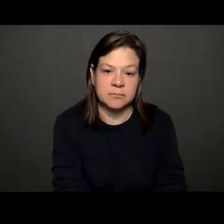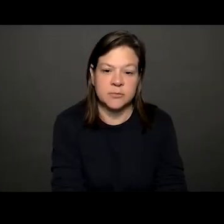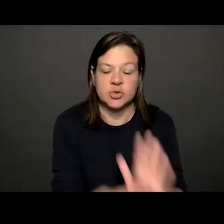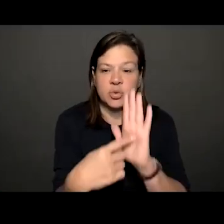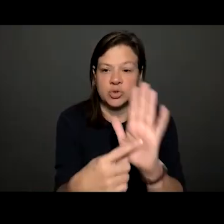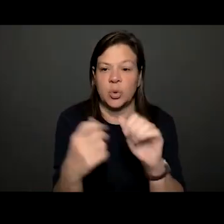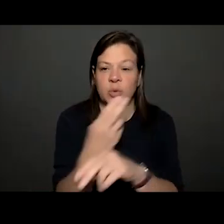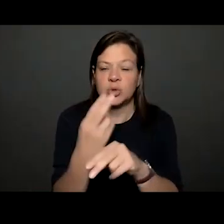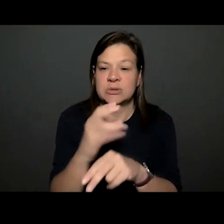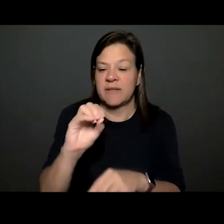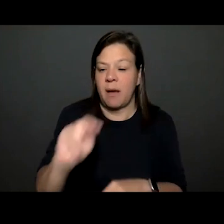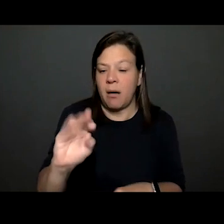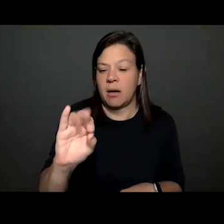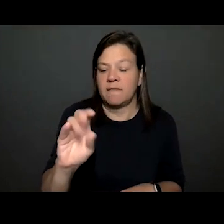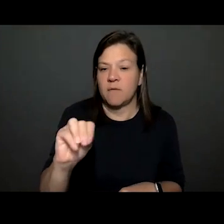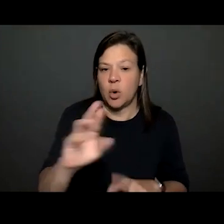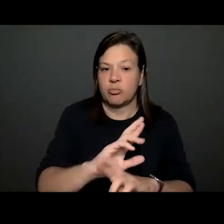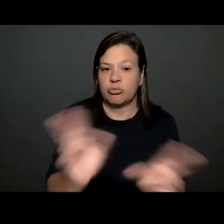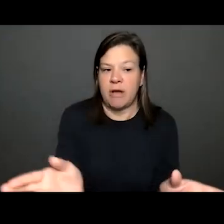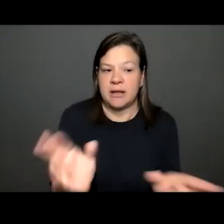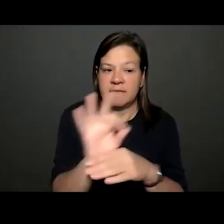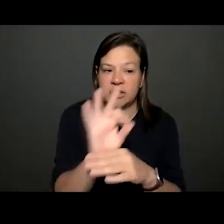FUNCTION. AND WE ARE THEN PASSING TO THAT HIDDEN FIELD.